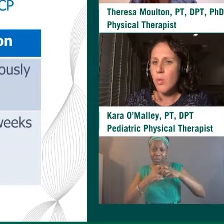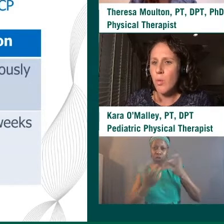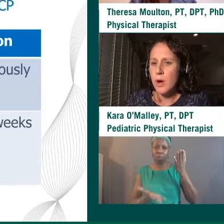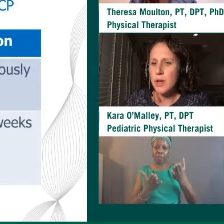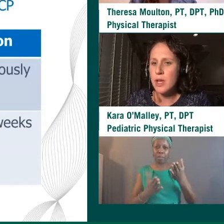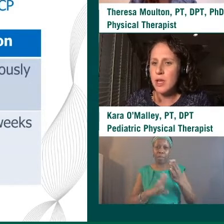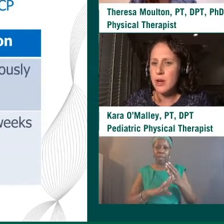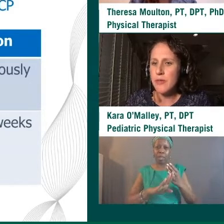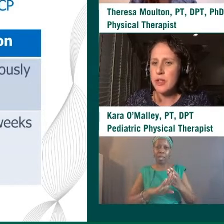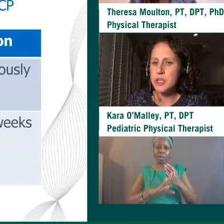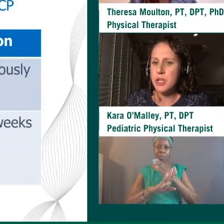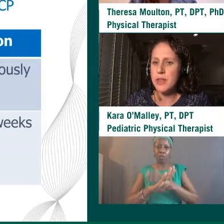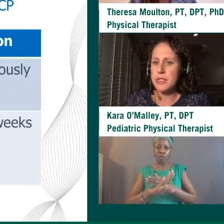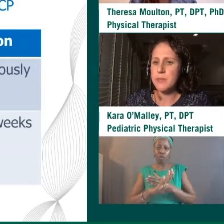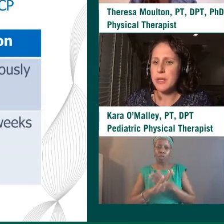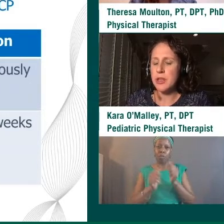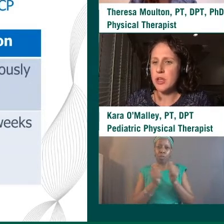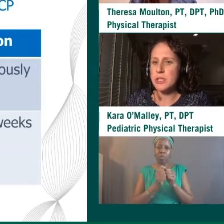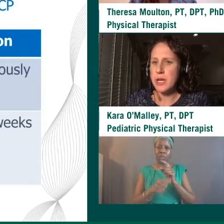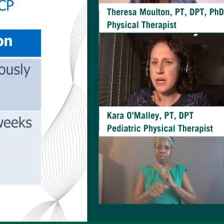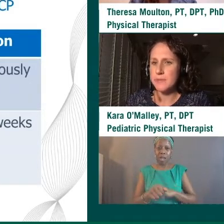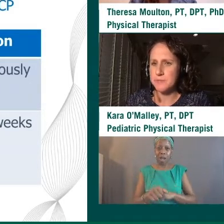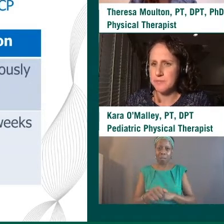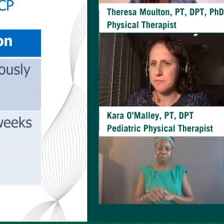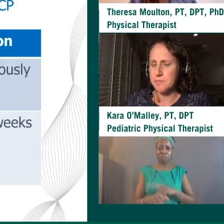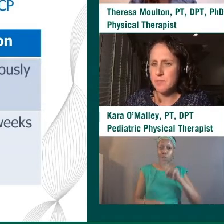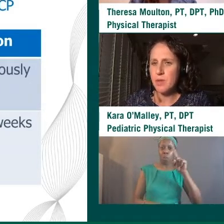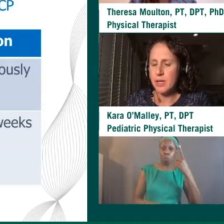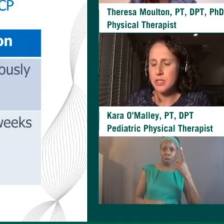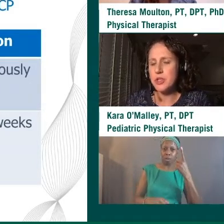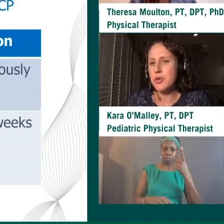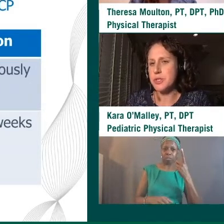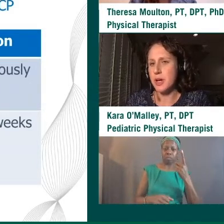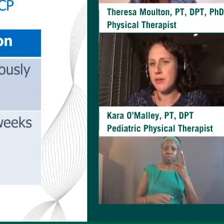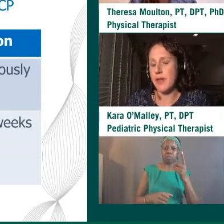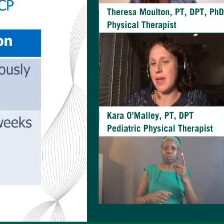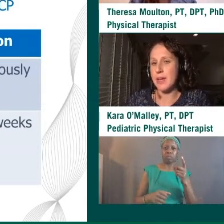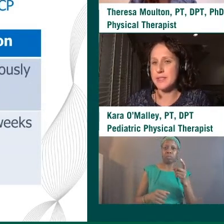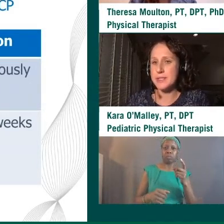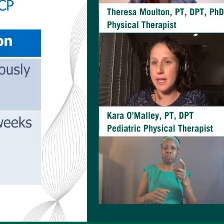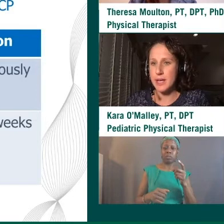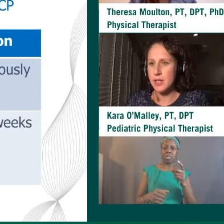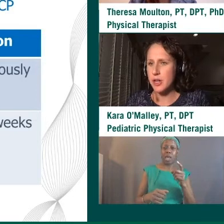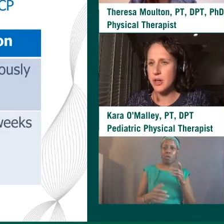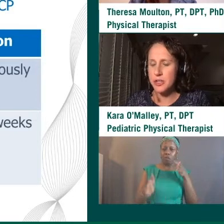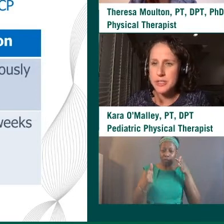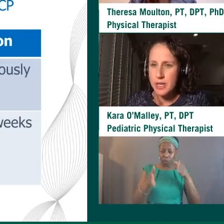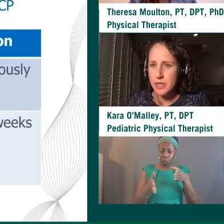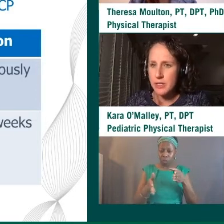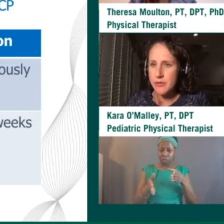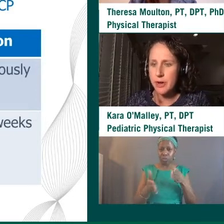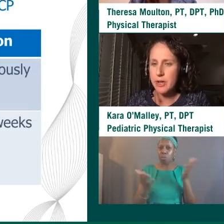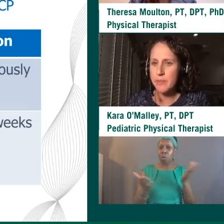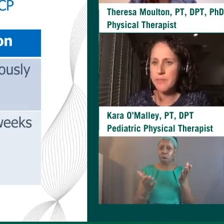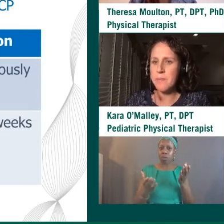One intervention that's been looked at is use of a stander or standing frame.